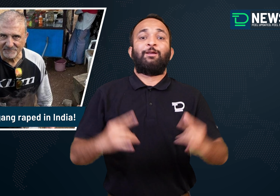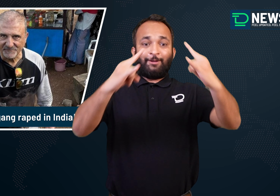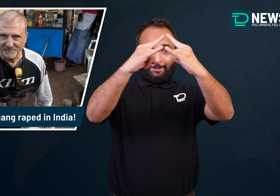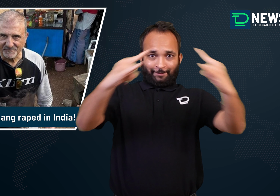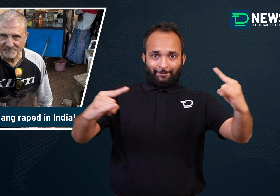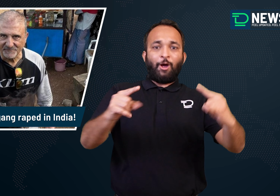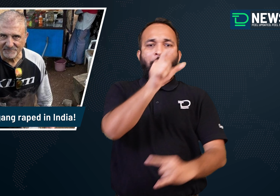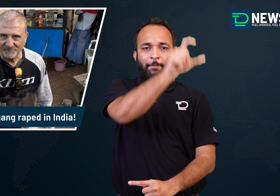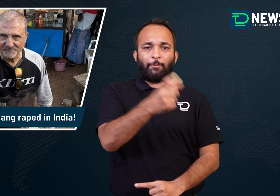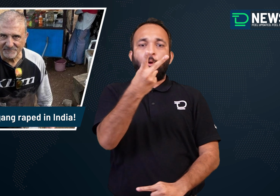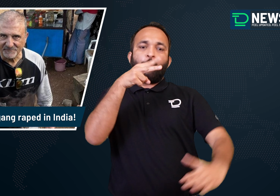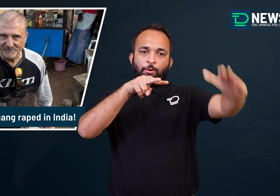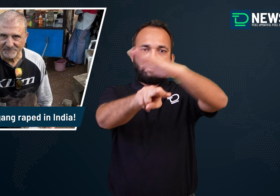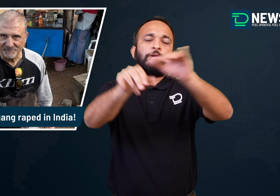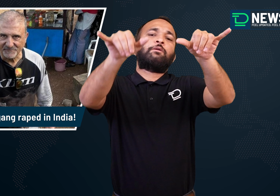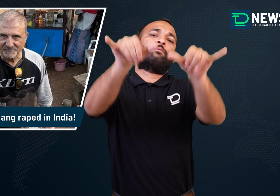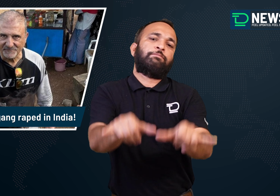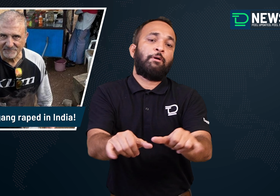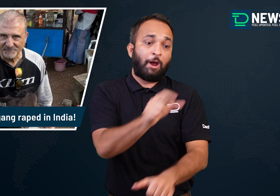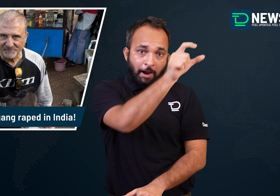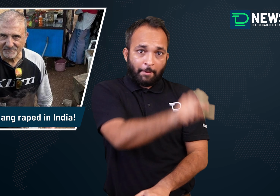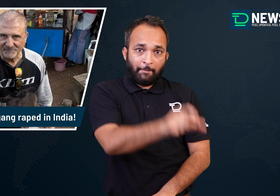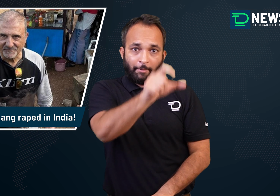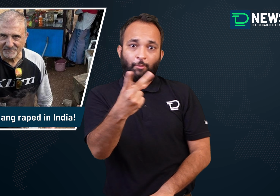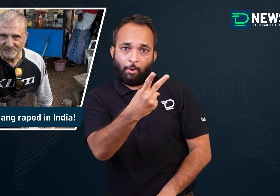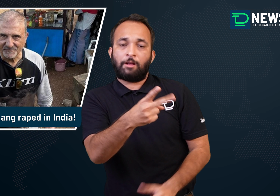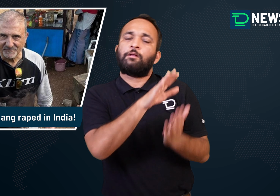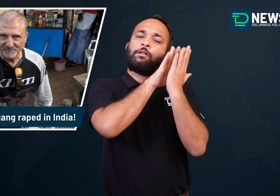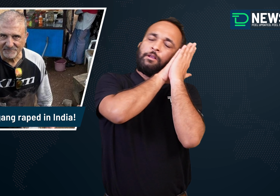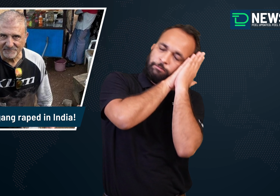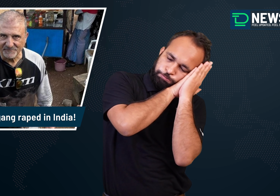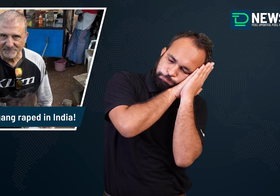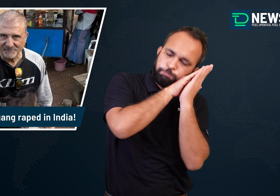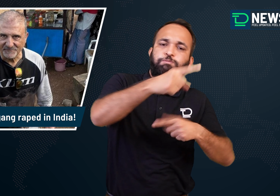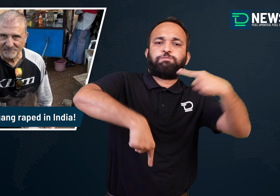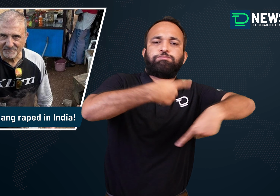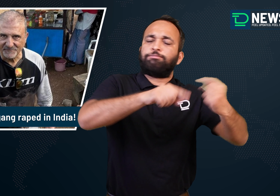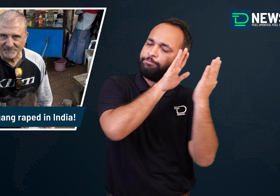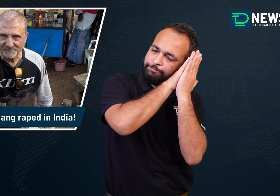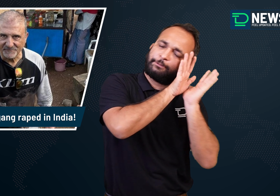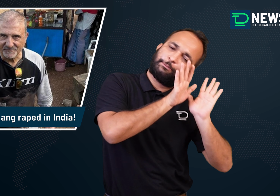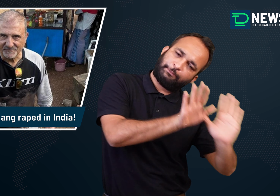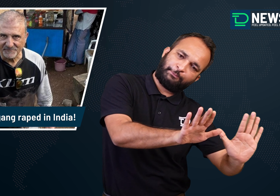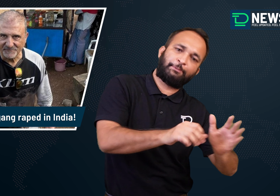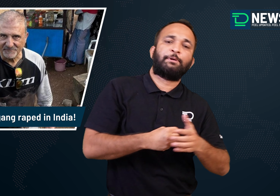They build, tend, and stay. They were going to sleep